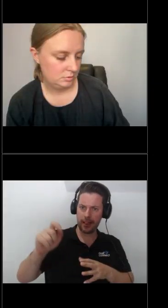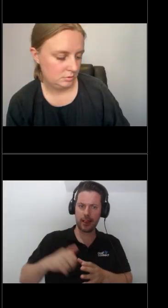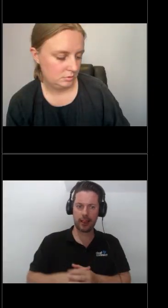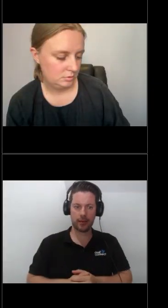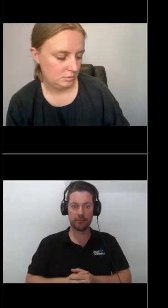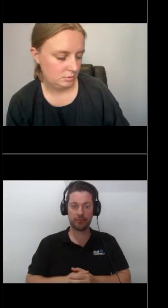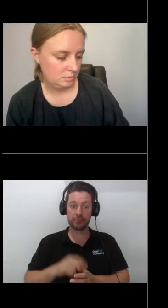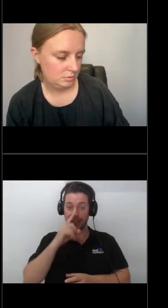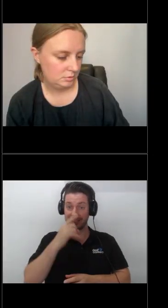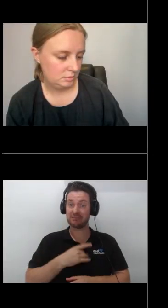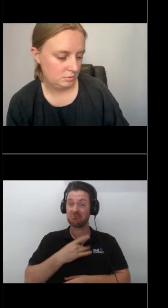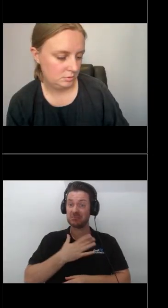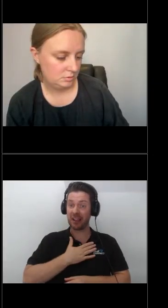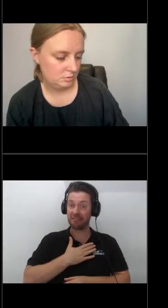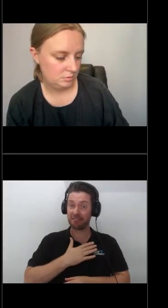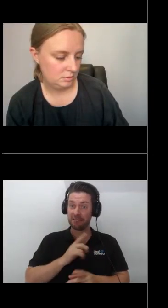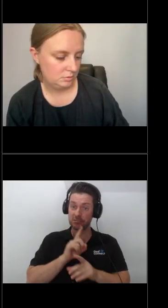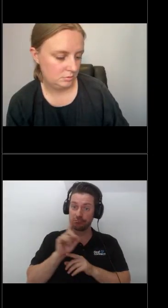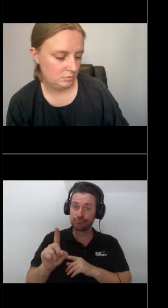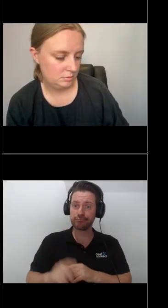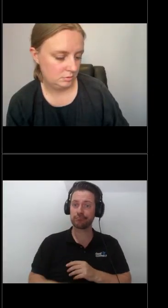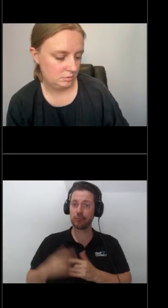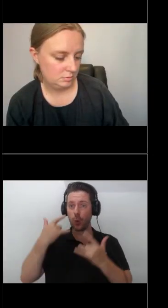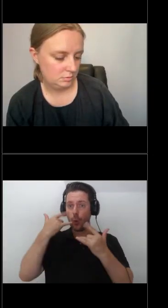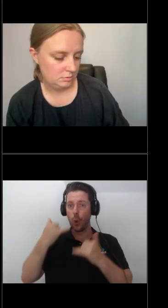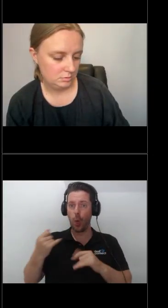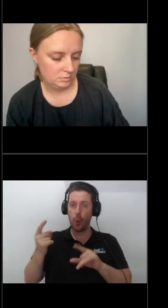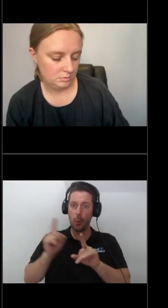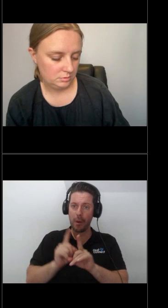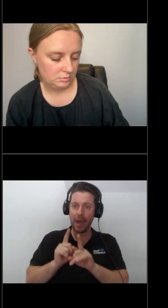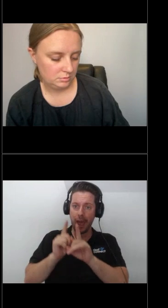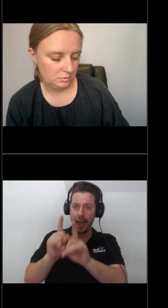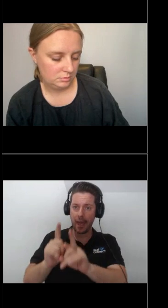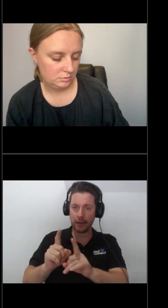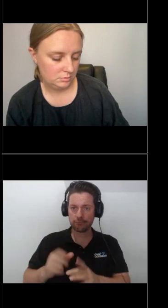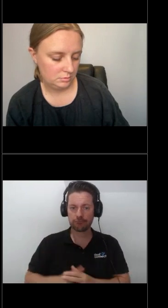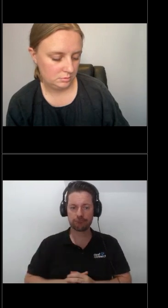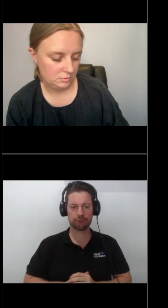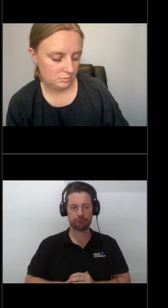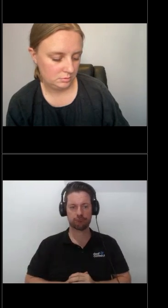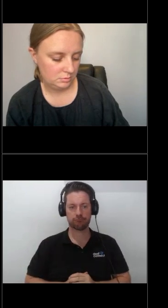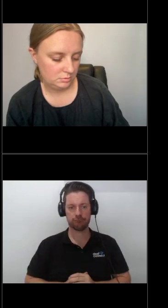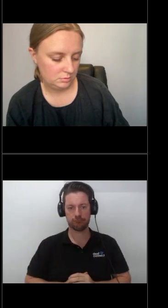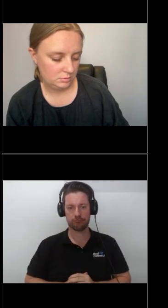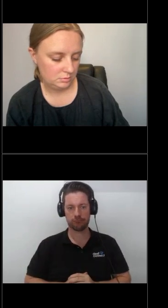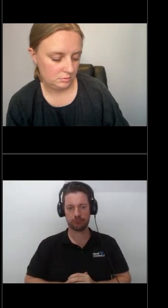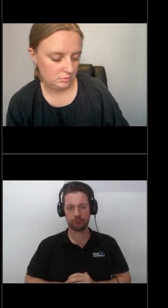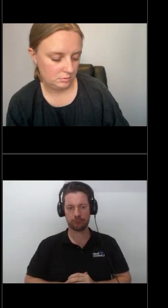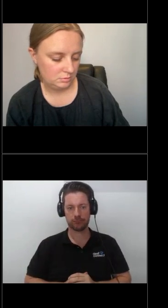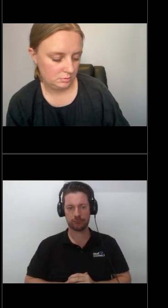They can seek legal representation too. It would be remiss of me not to recommend legal